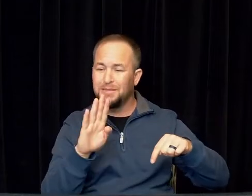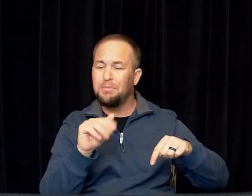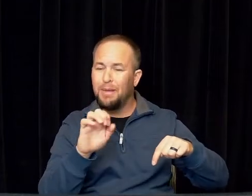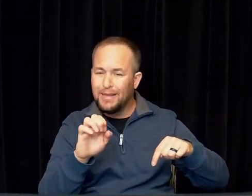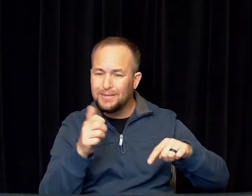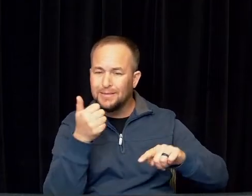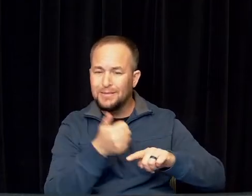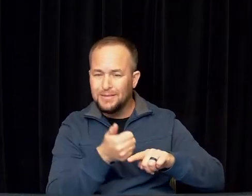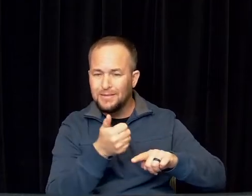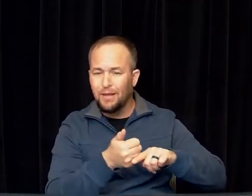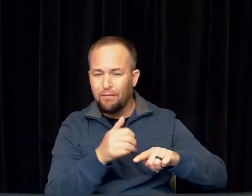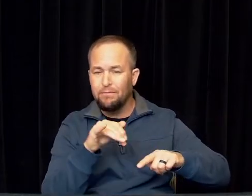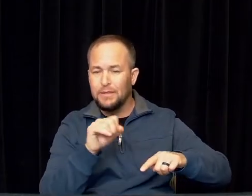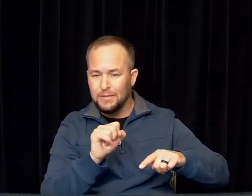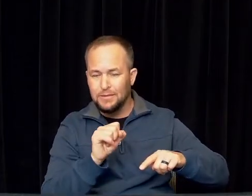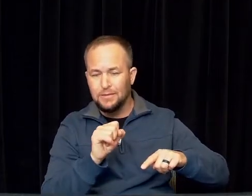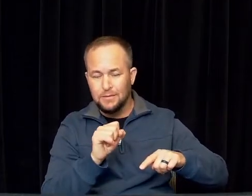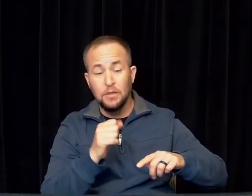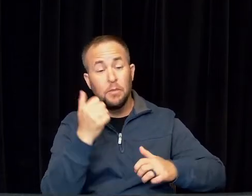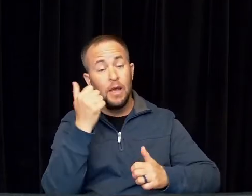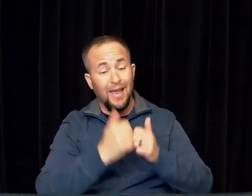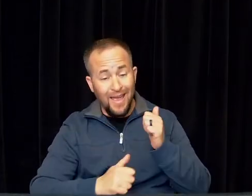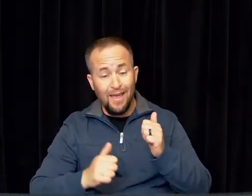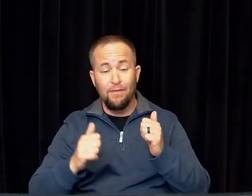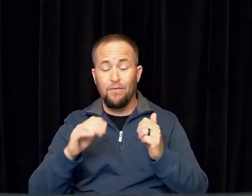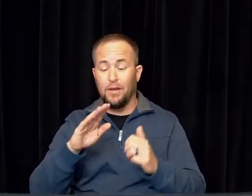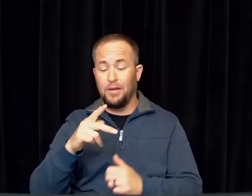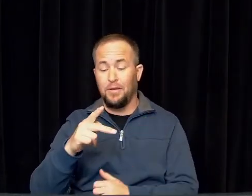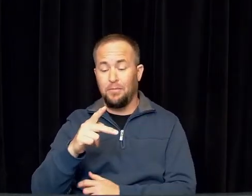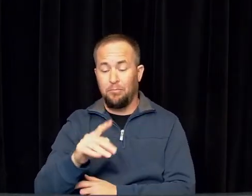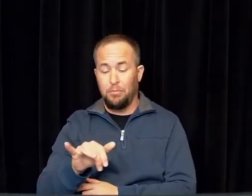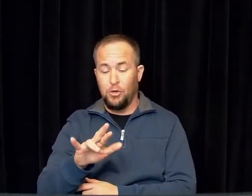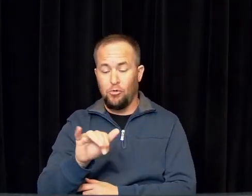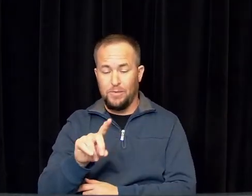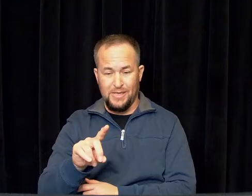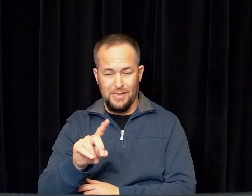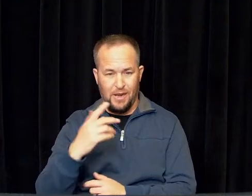resting on. Because, every single pyramid has these triangles that are on the side